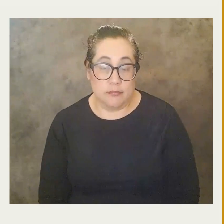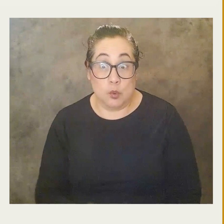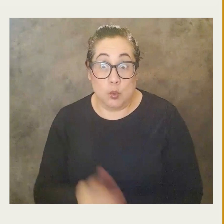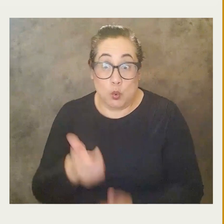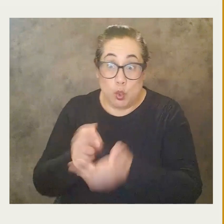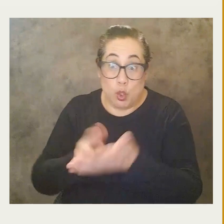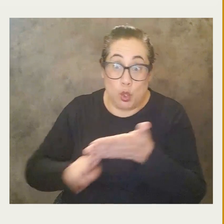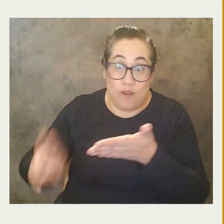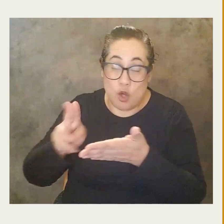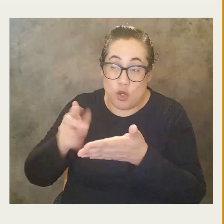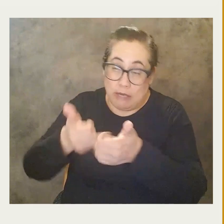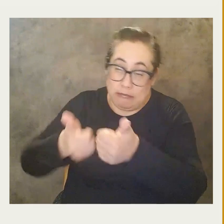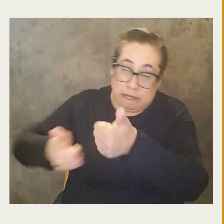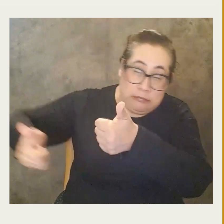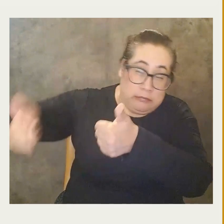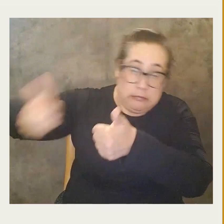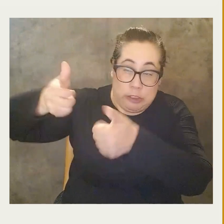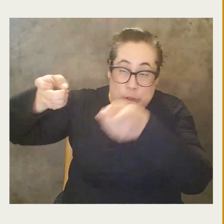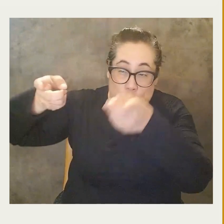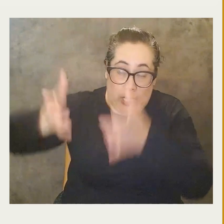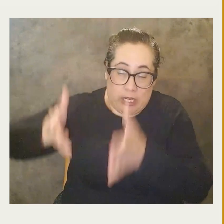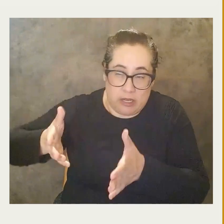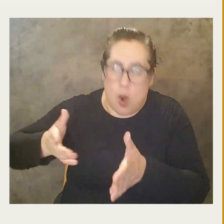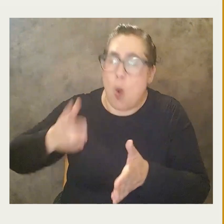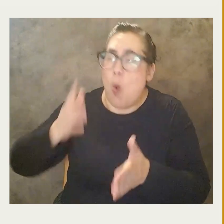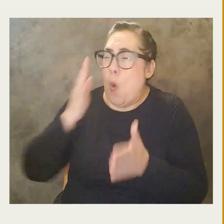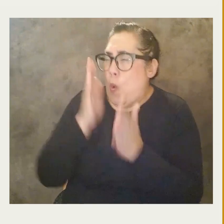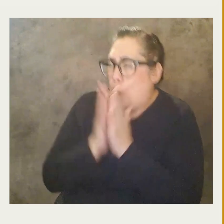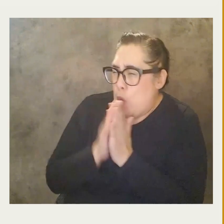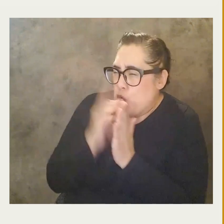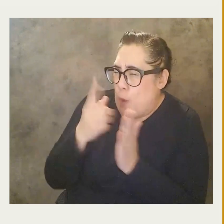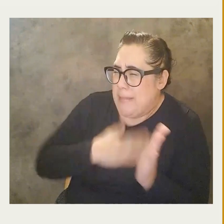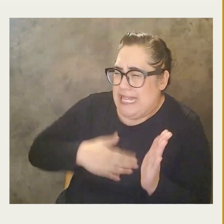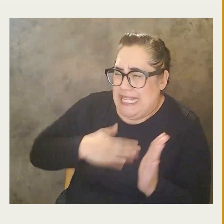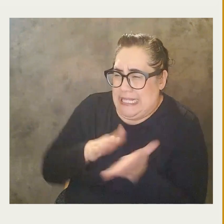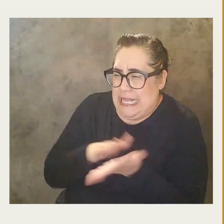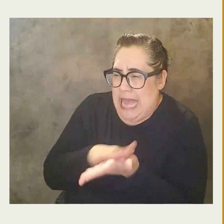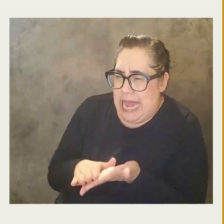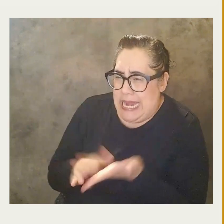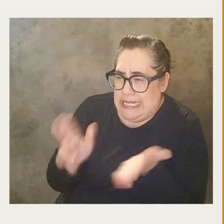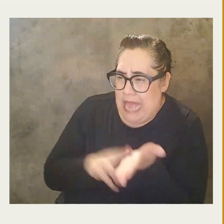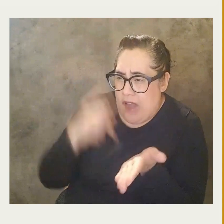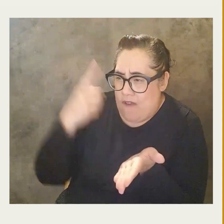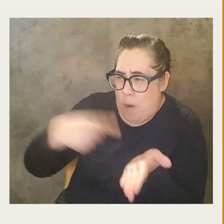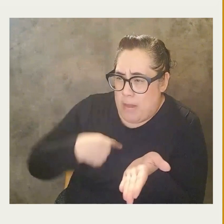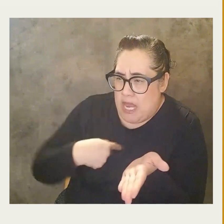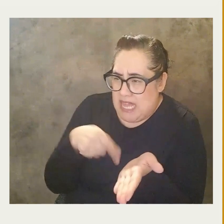To the university director, Would you please be so kind ... as to sign this form for me?